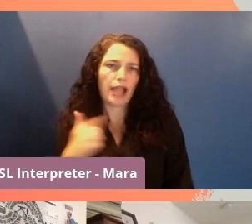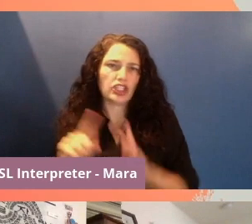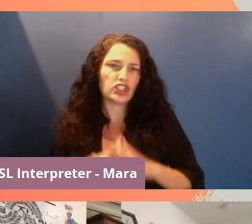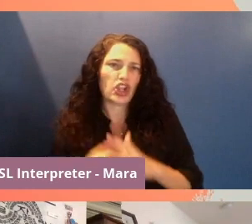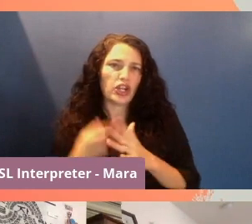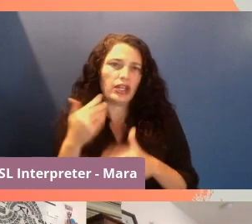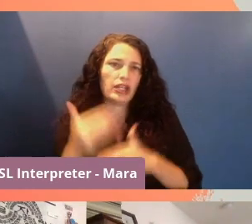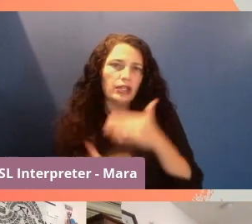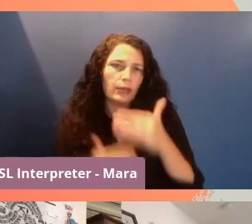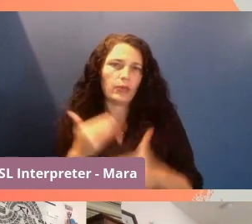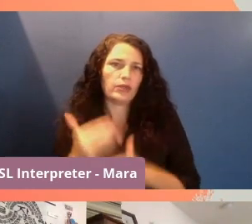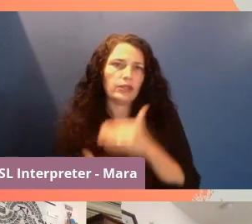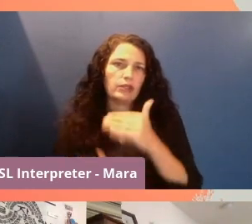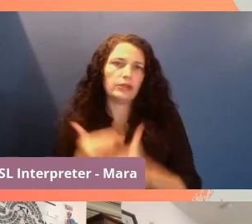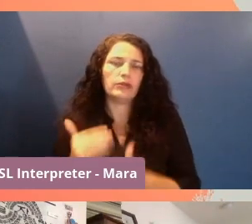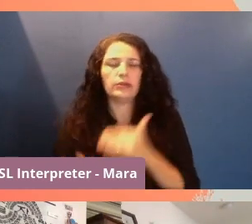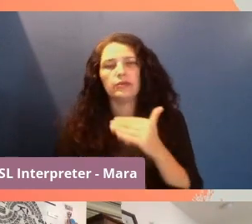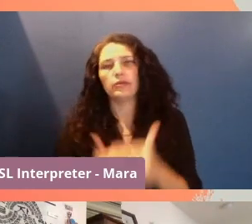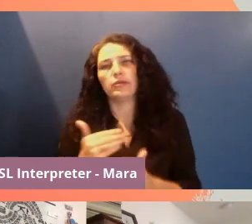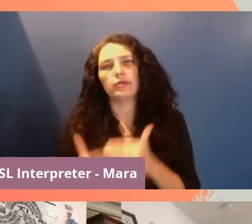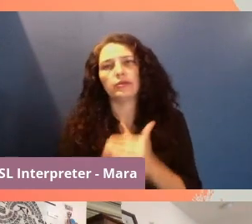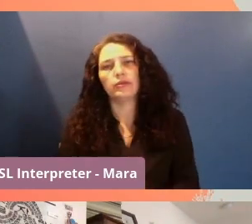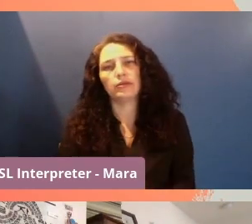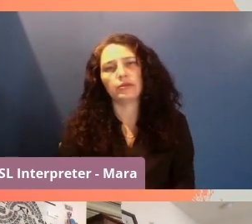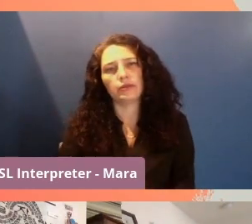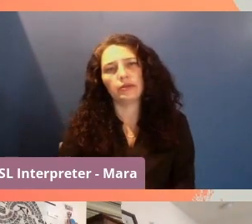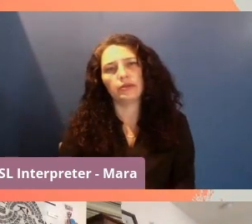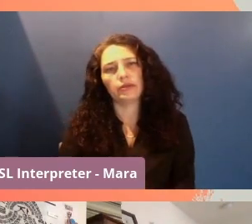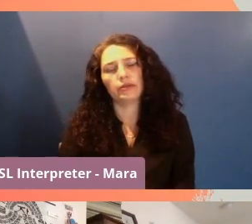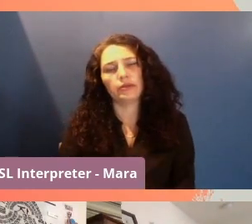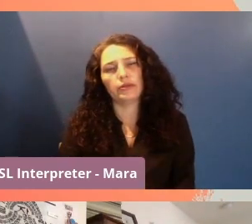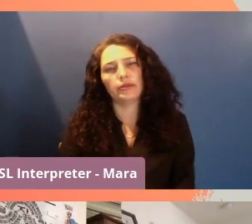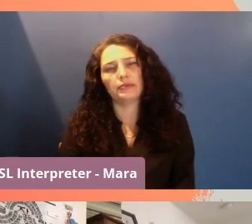because I did not really have an entry point